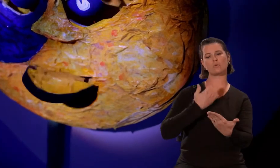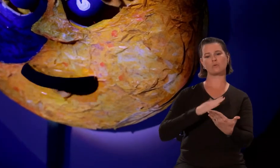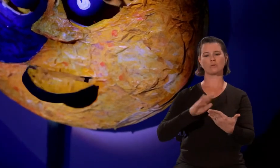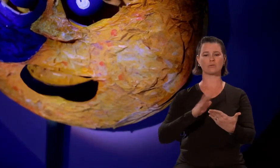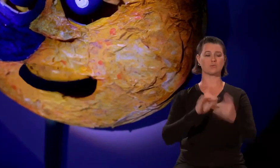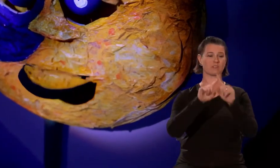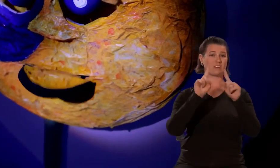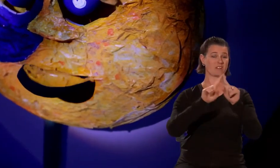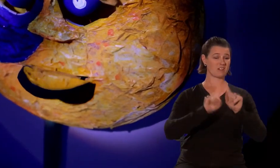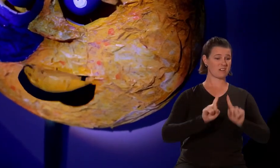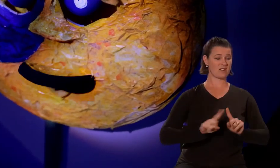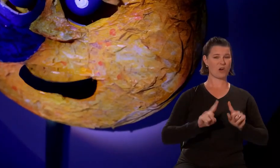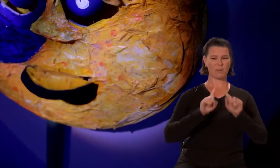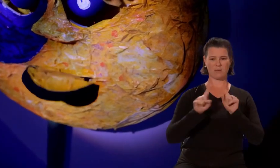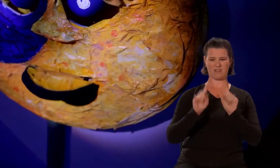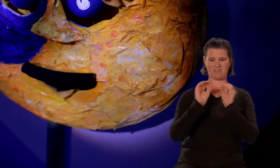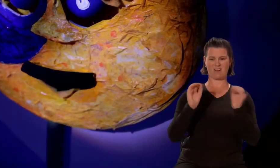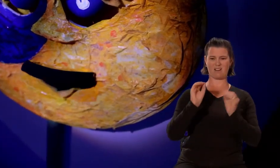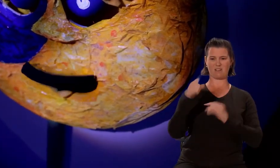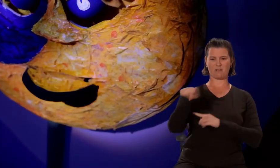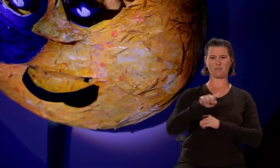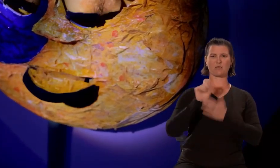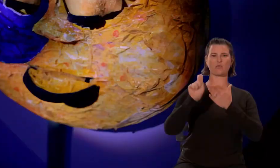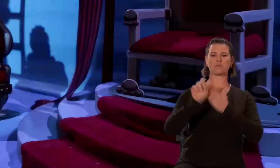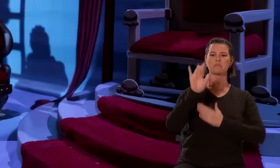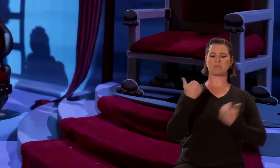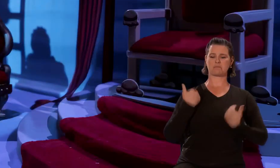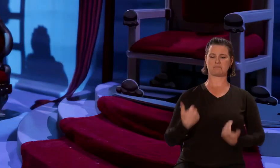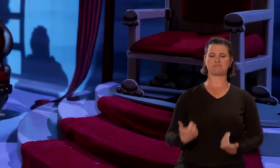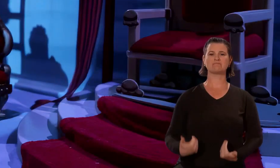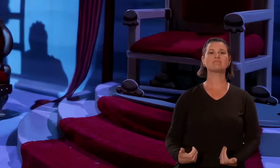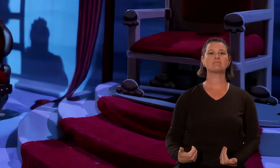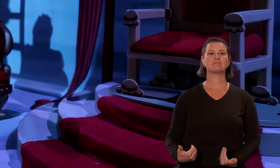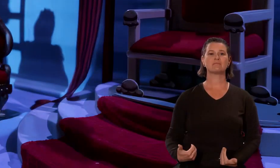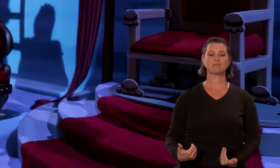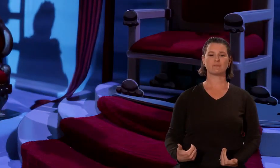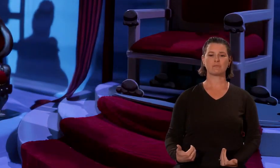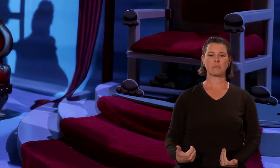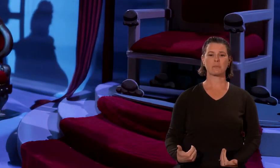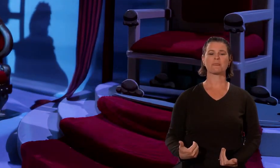Yet none of them written by me For below me tonight